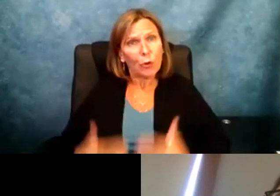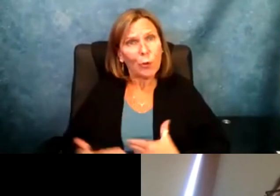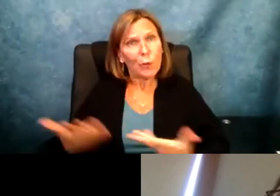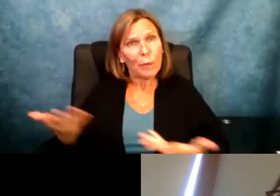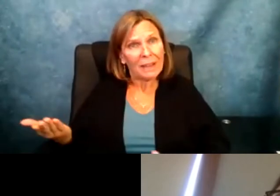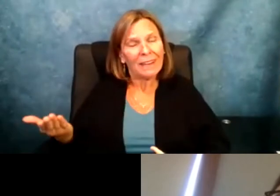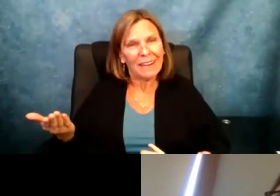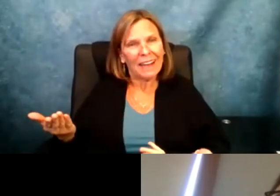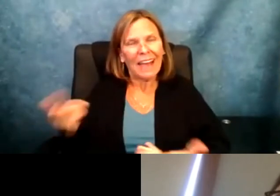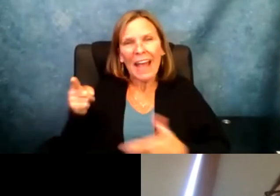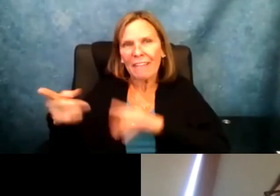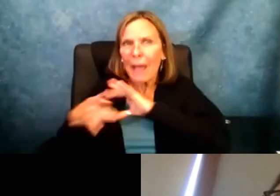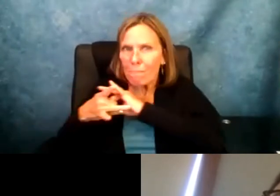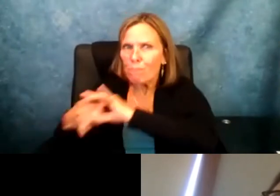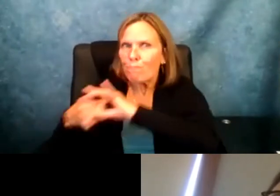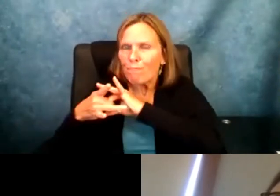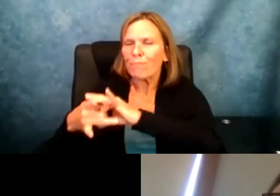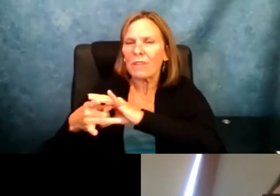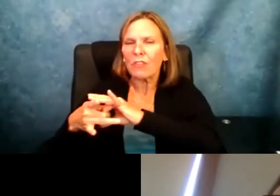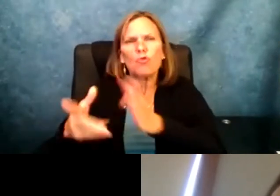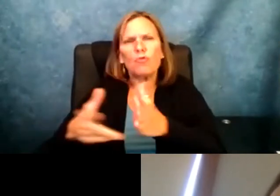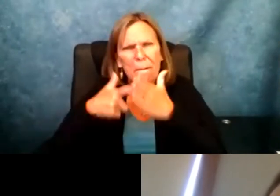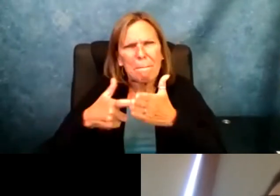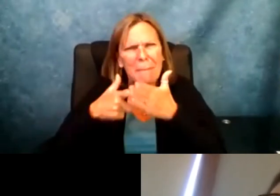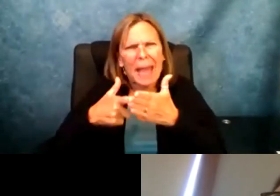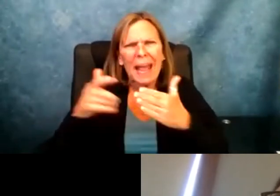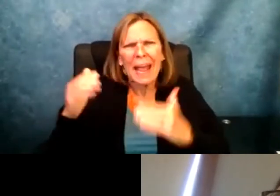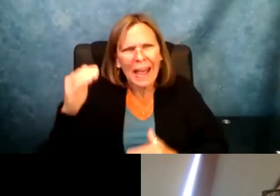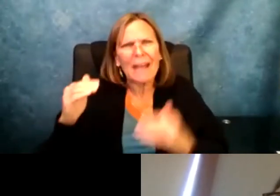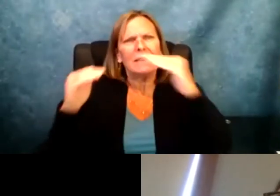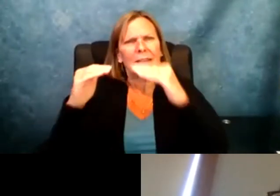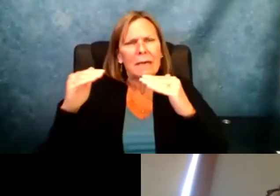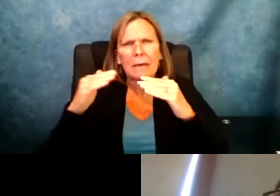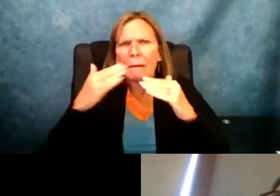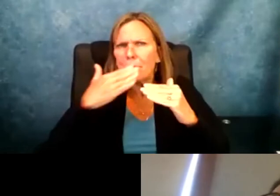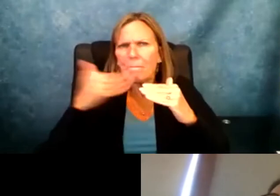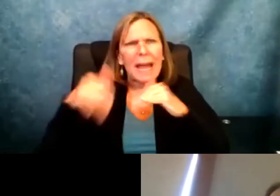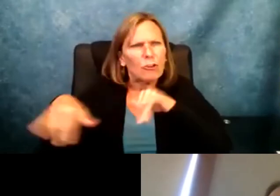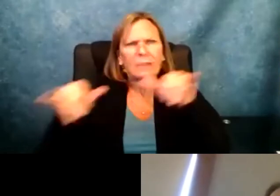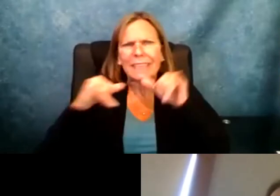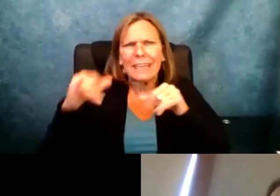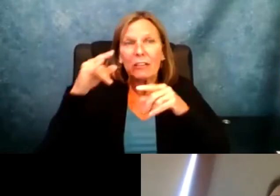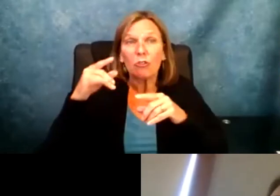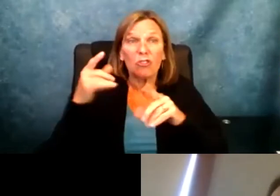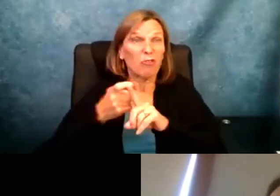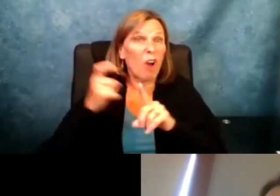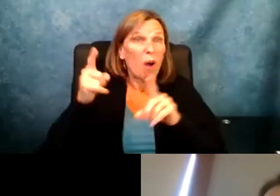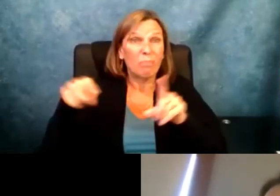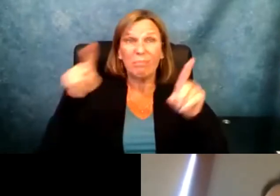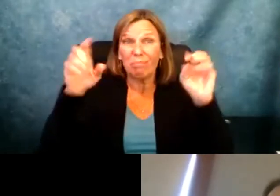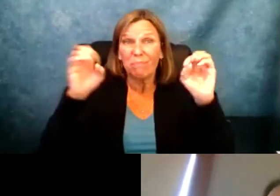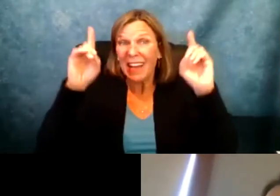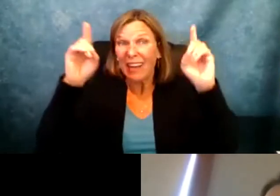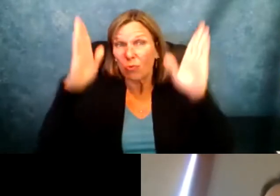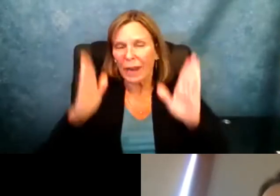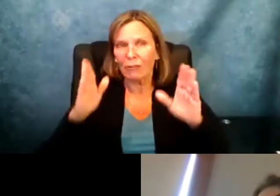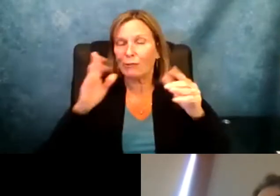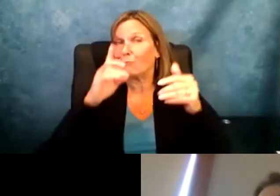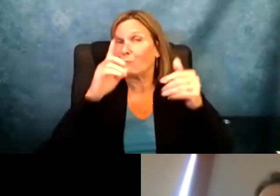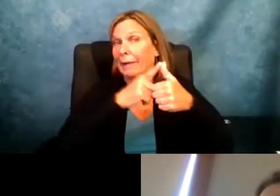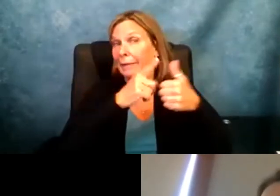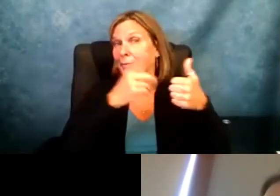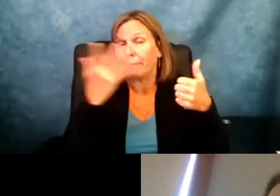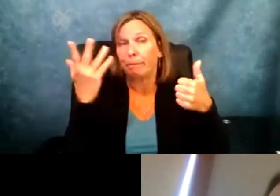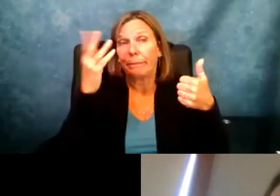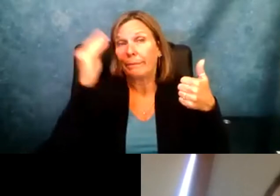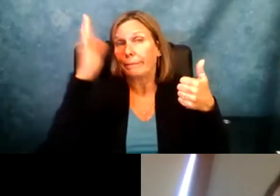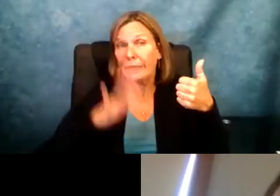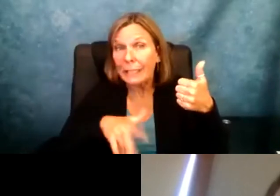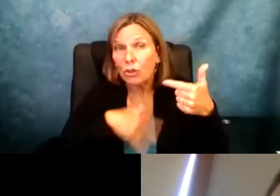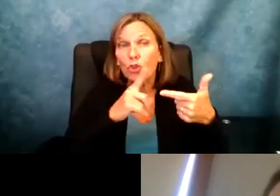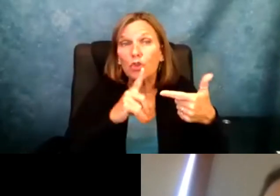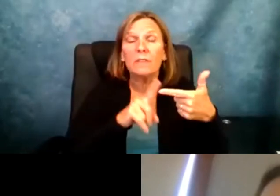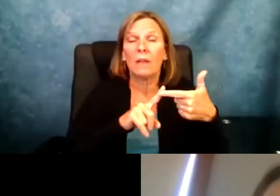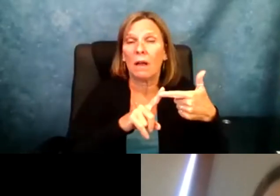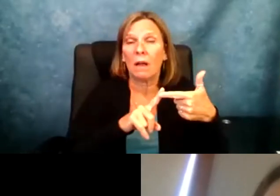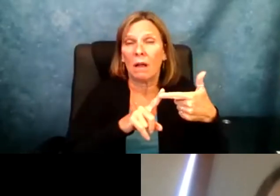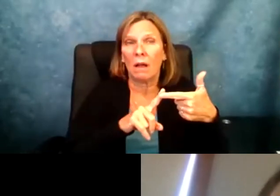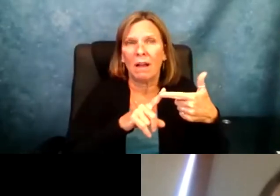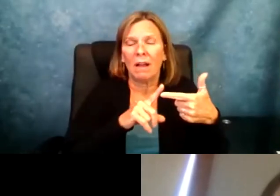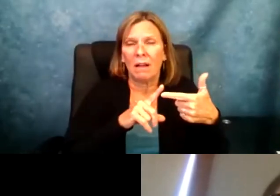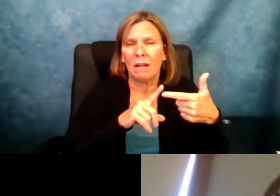con